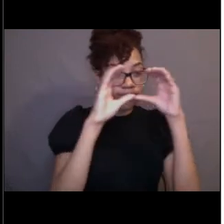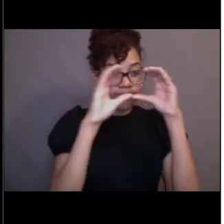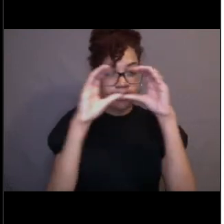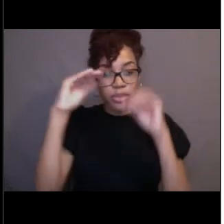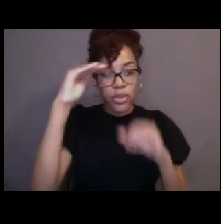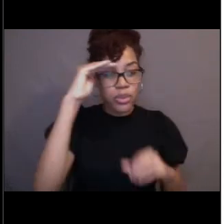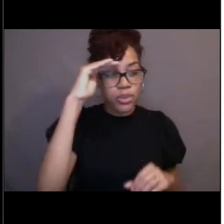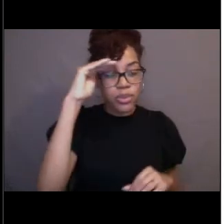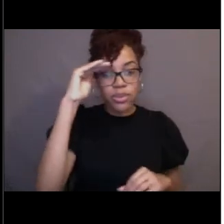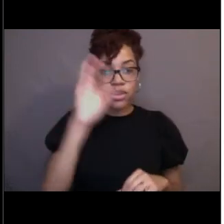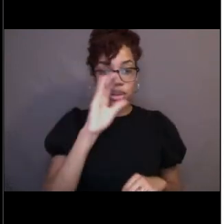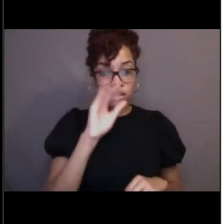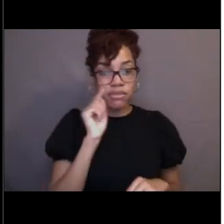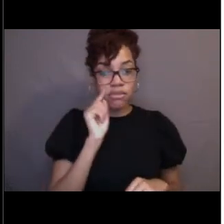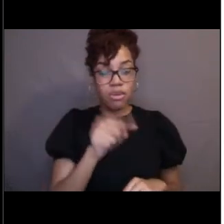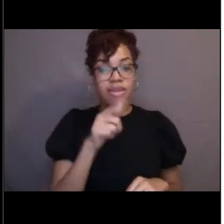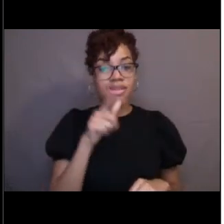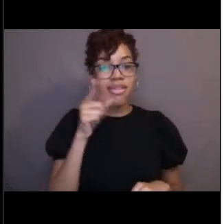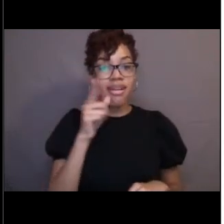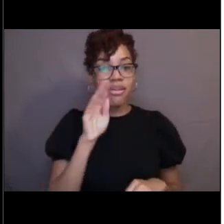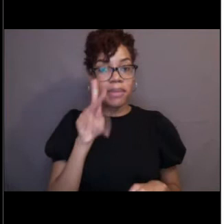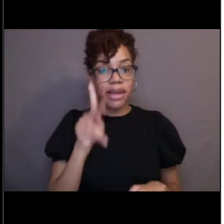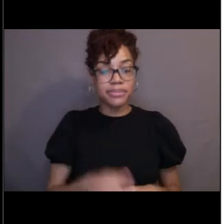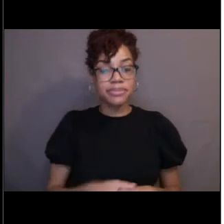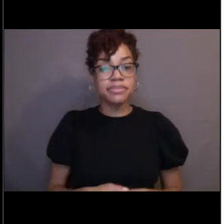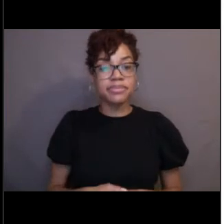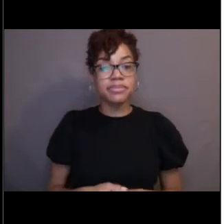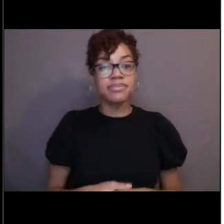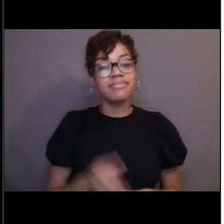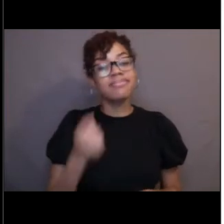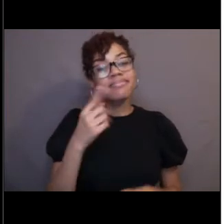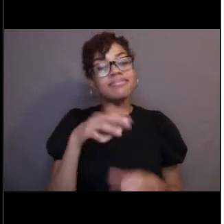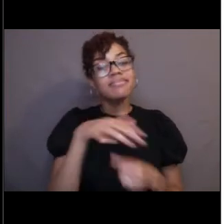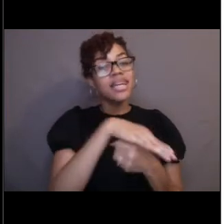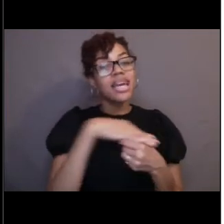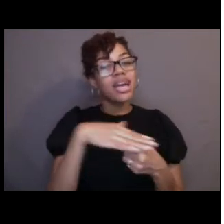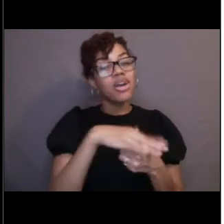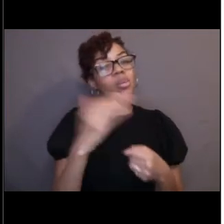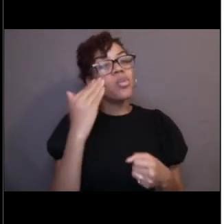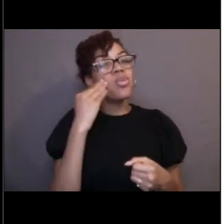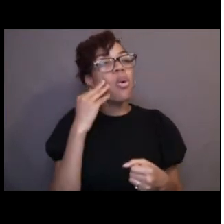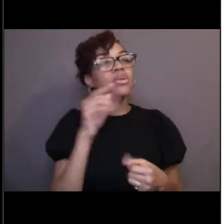we're in an era where we know there are leatherbacks, but there's not nearly as many. So as a result,